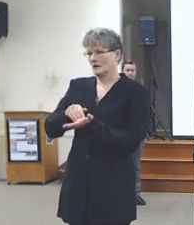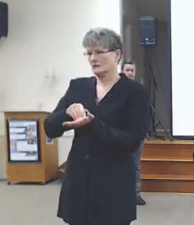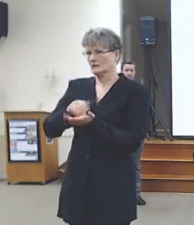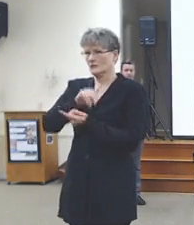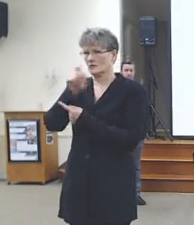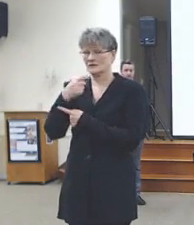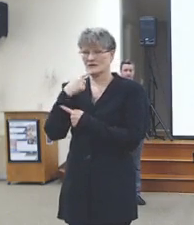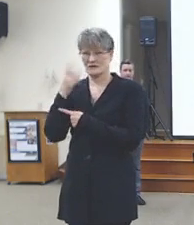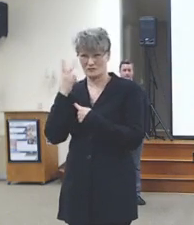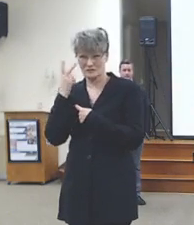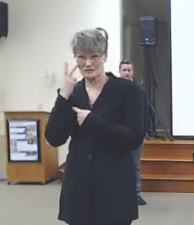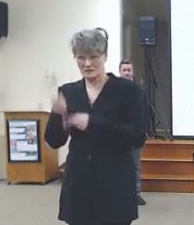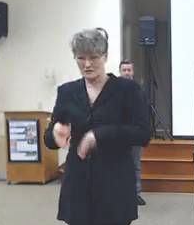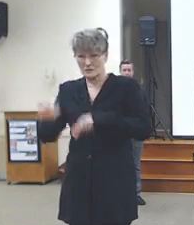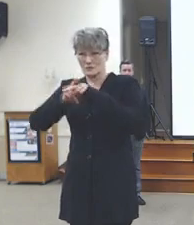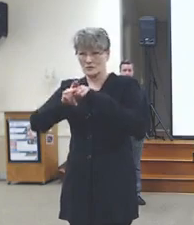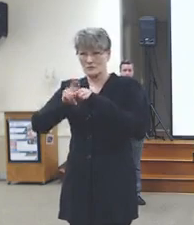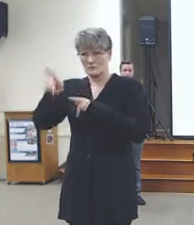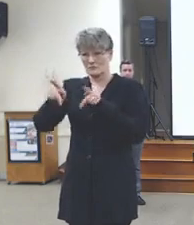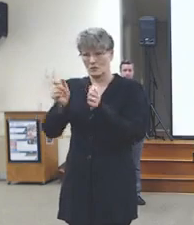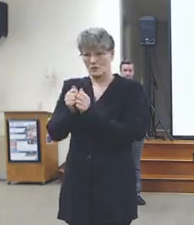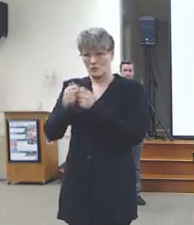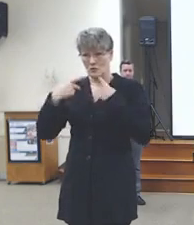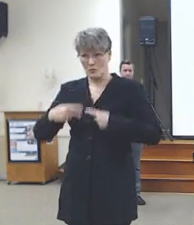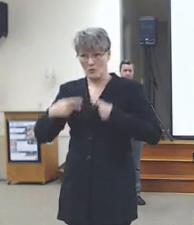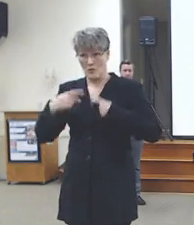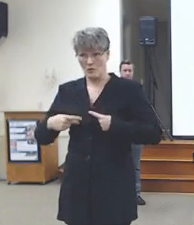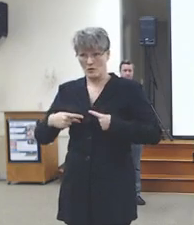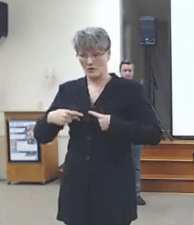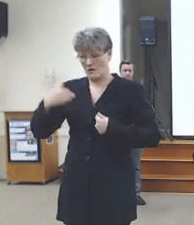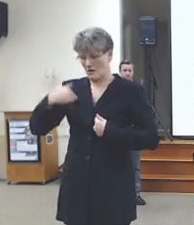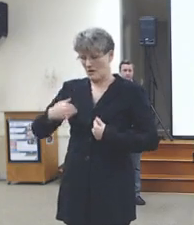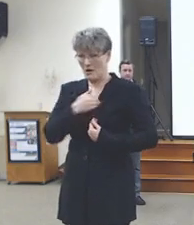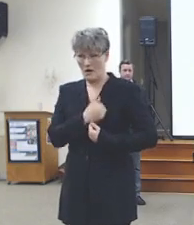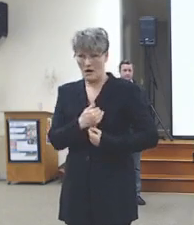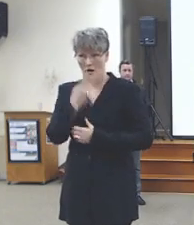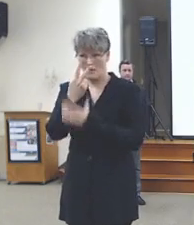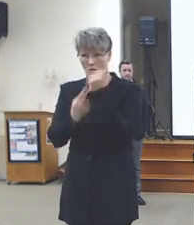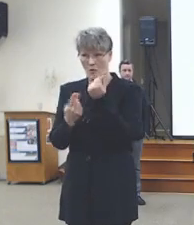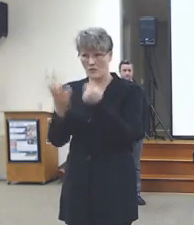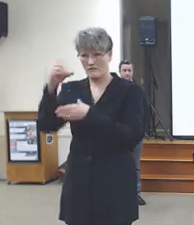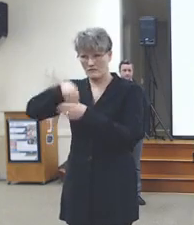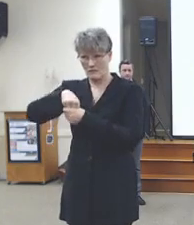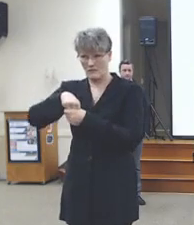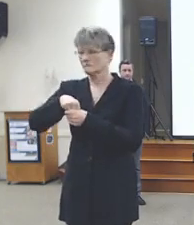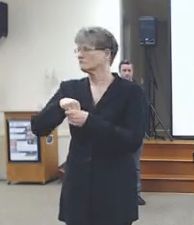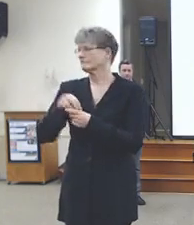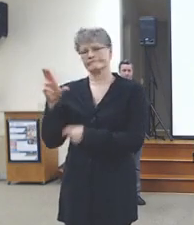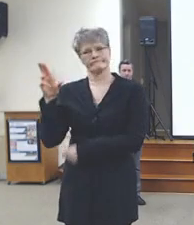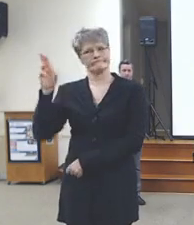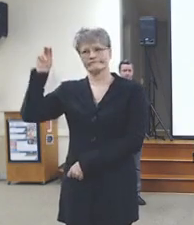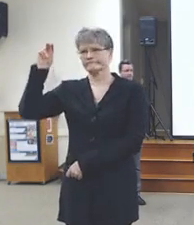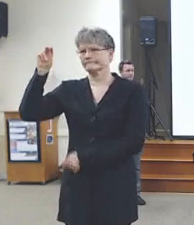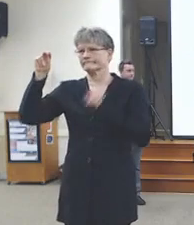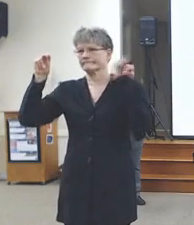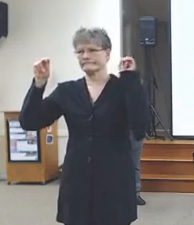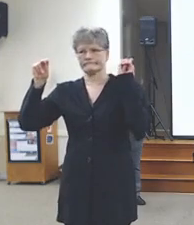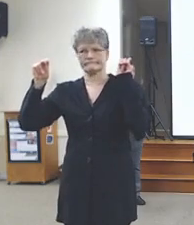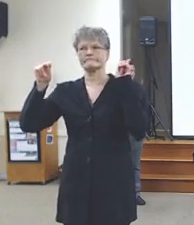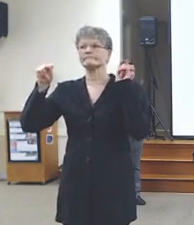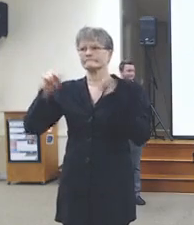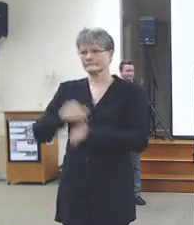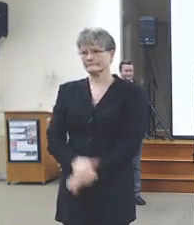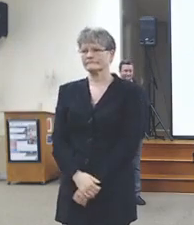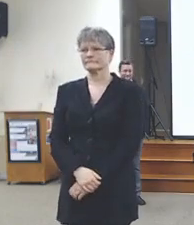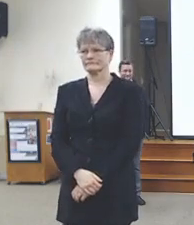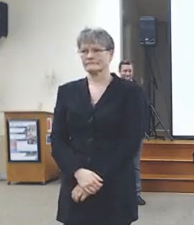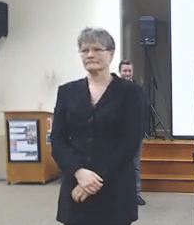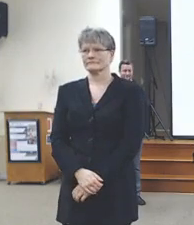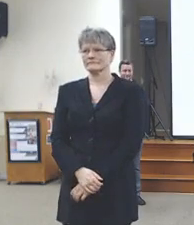in your hospitals? No, okay That was a very specific question.